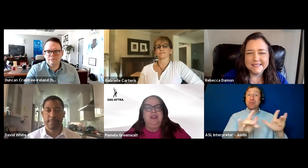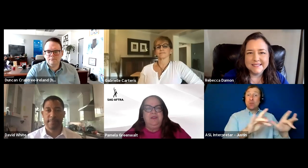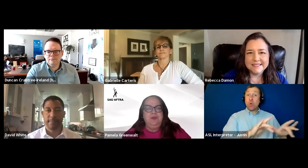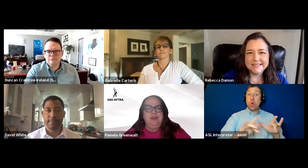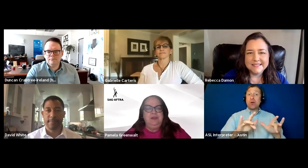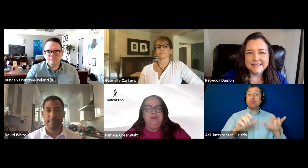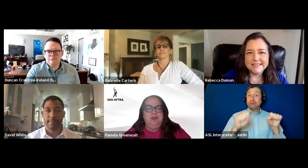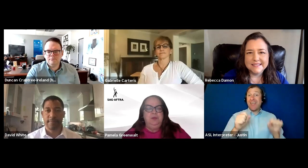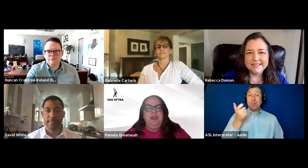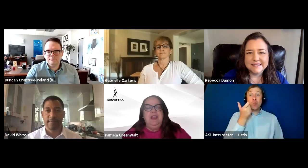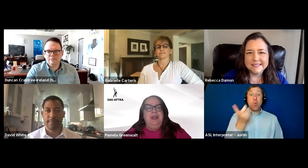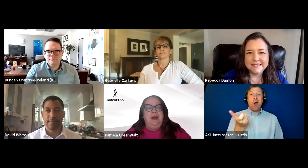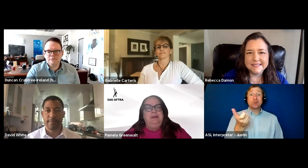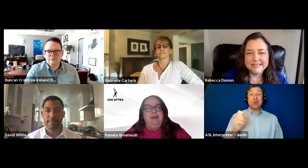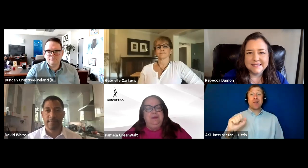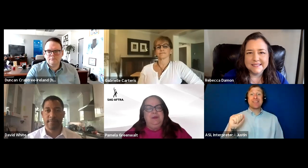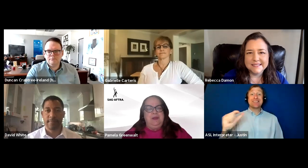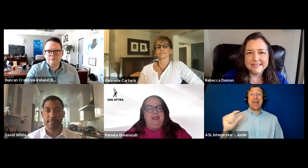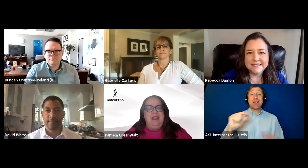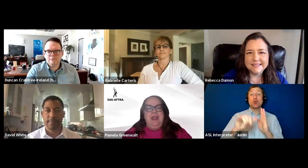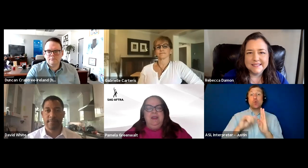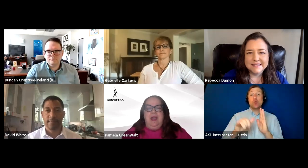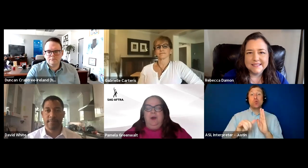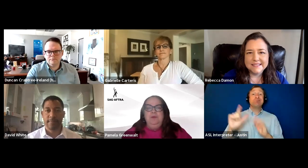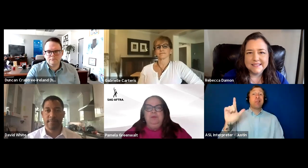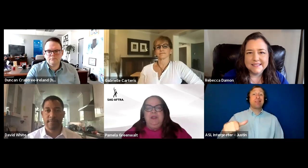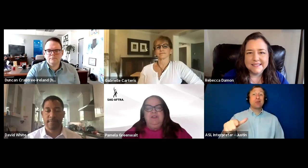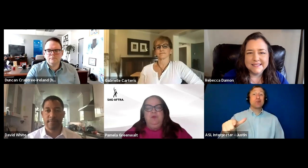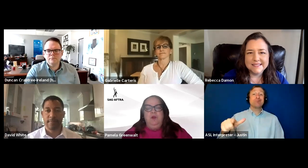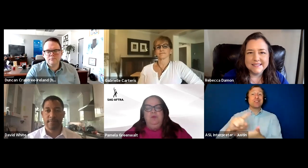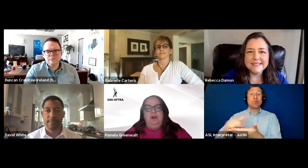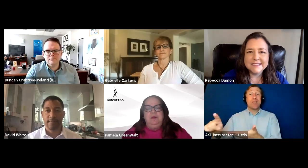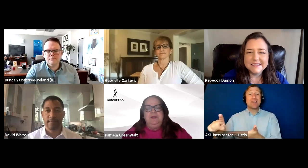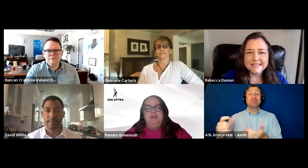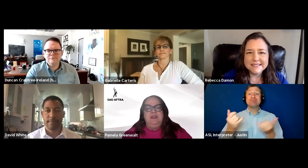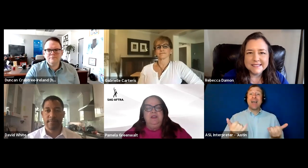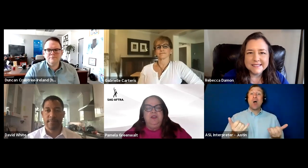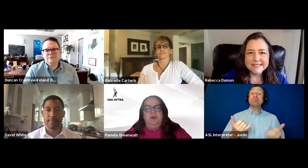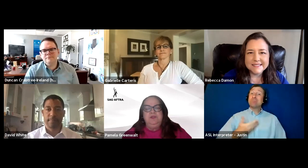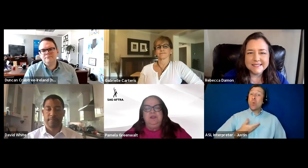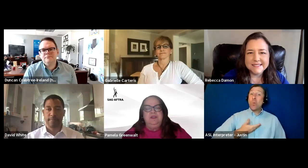SAG-AFTRA at YouTube later in the week. Now please give a warm welcome to today's host,